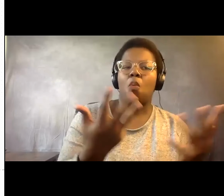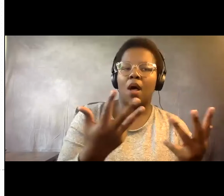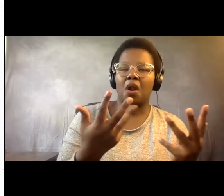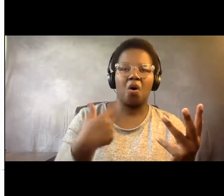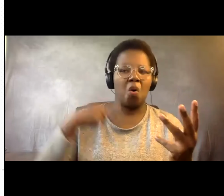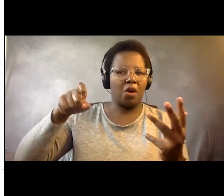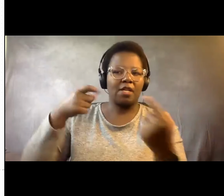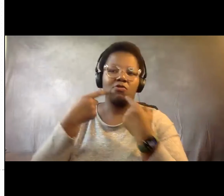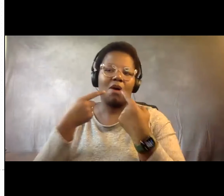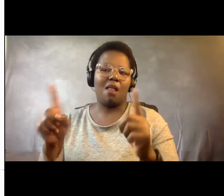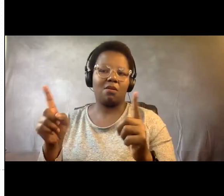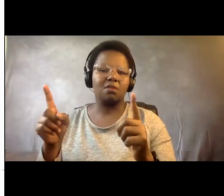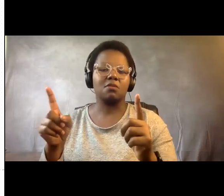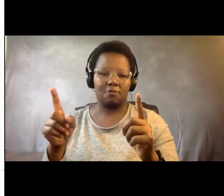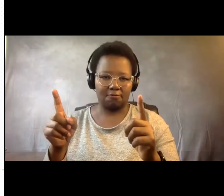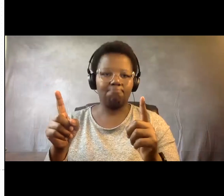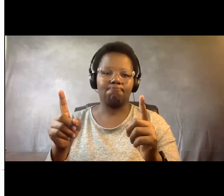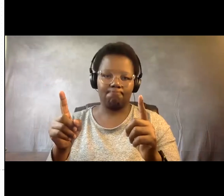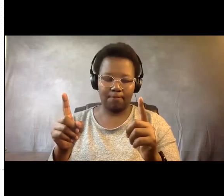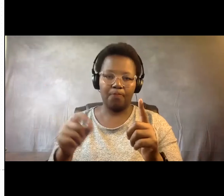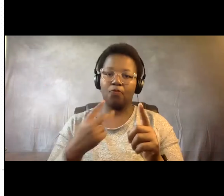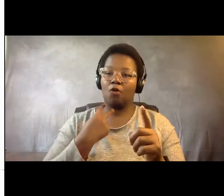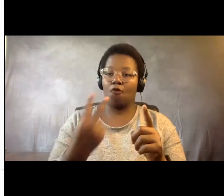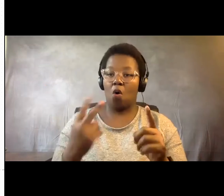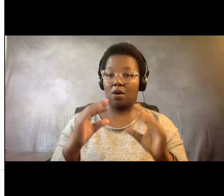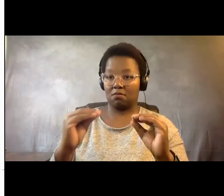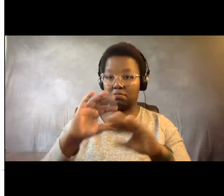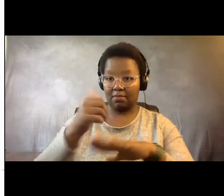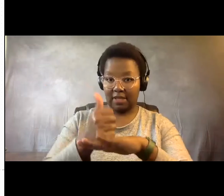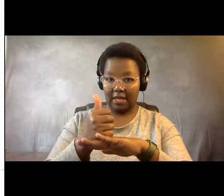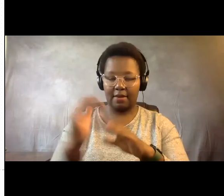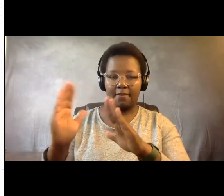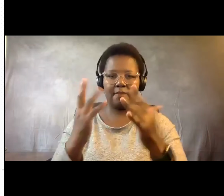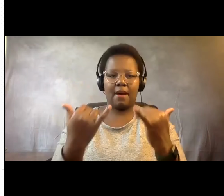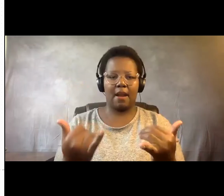And here in my example I'm kind of imagining I'm coding this website by hand.